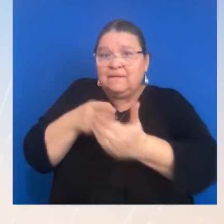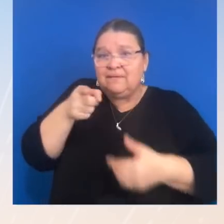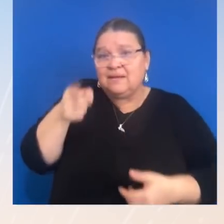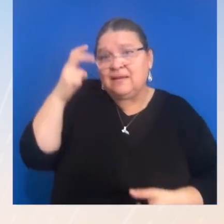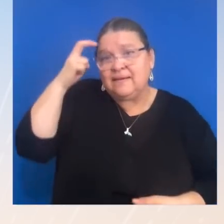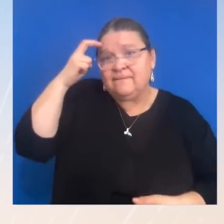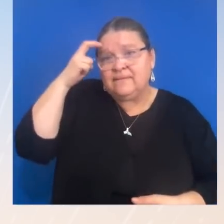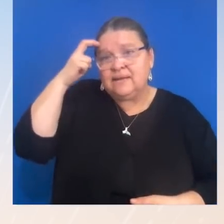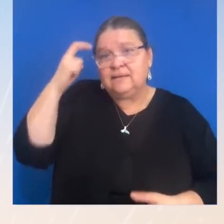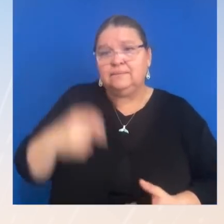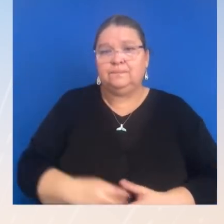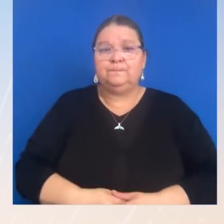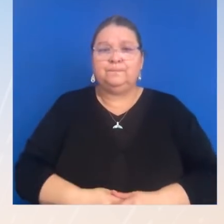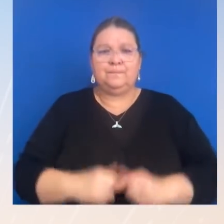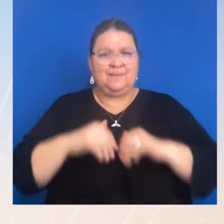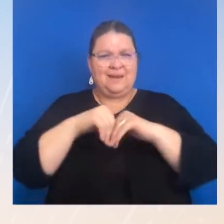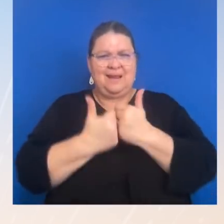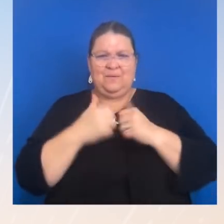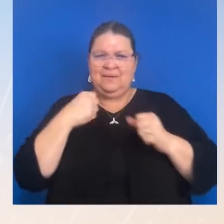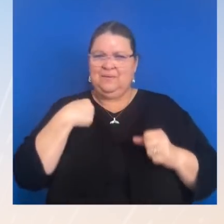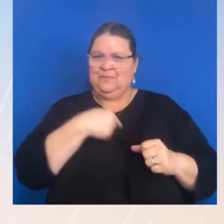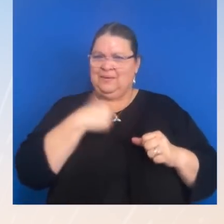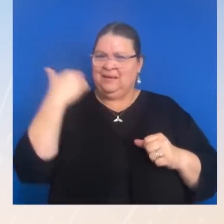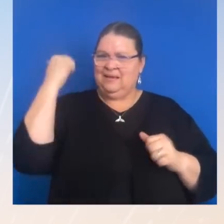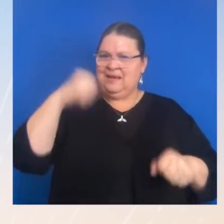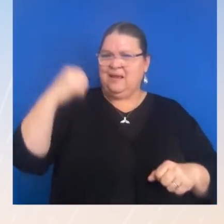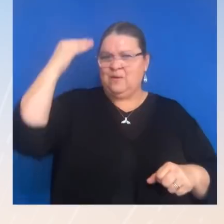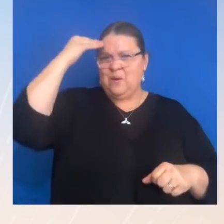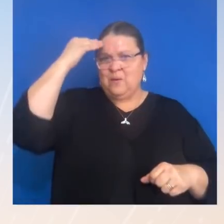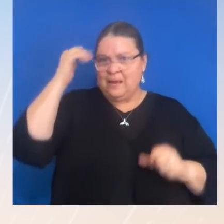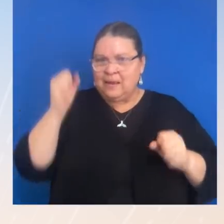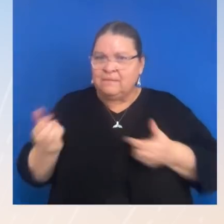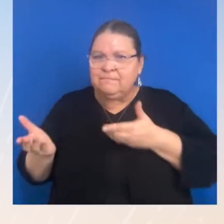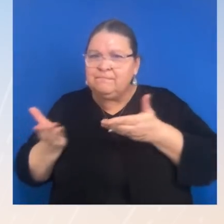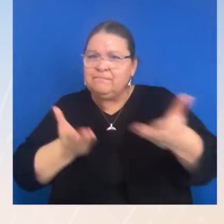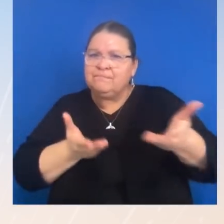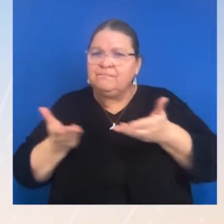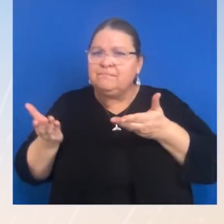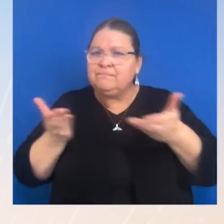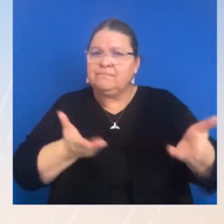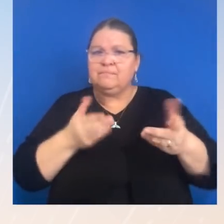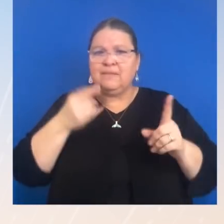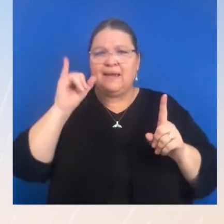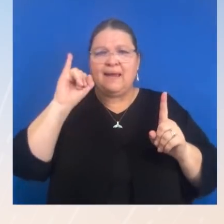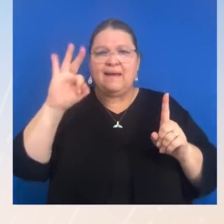if this encirclement happens or is underway? Ms. Psaki: Well, what we have been able to do to date is provide,